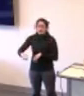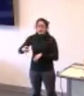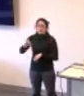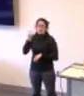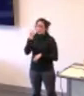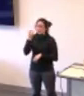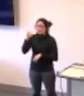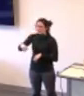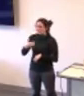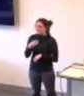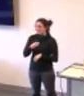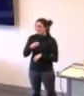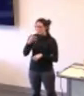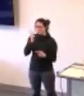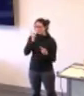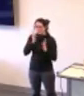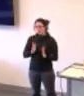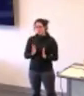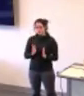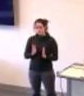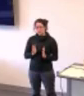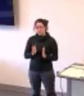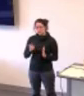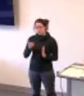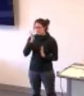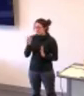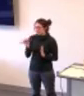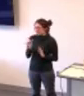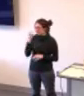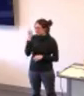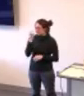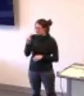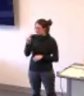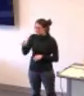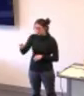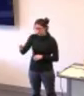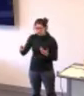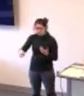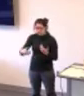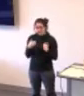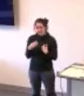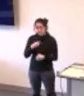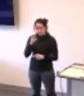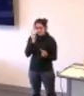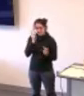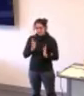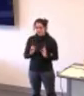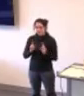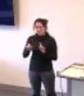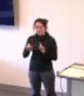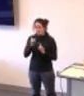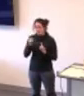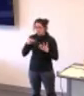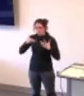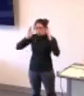It stands, so to speak, to reason. But they were certainly over-- . They were certainly overwhelmed by the dark, dark mass.